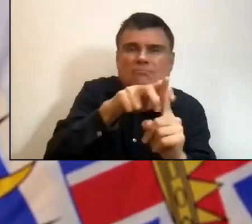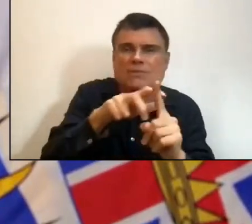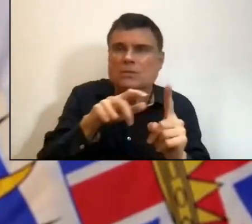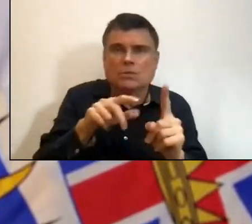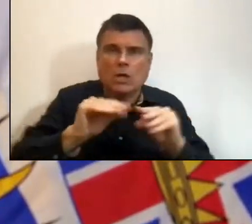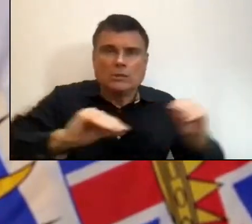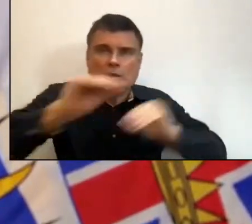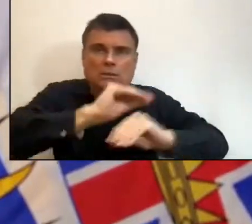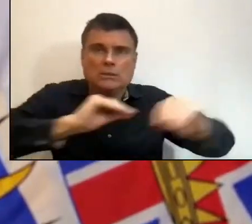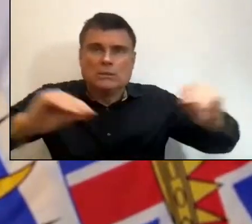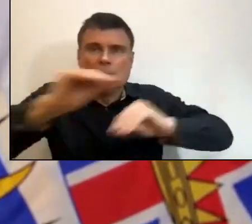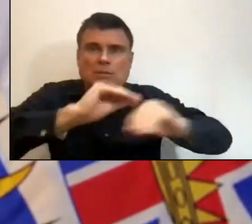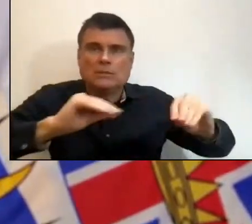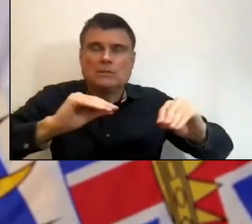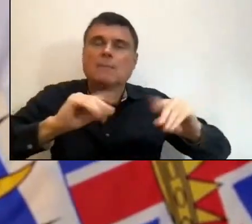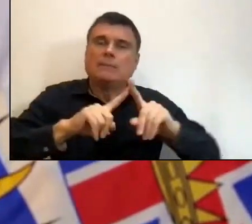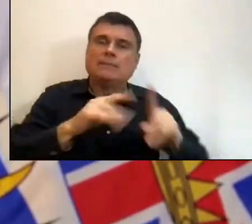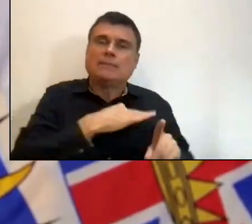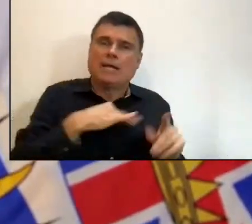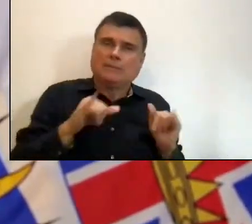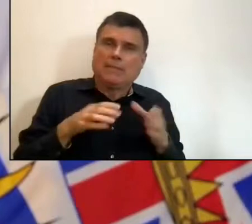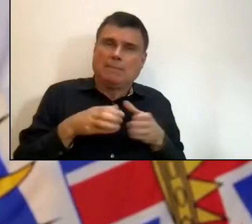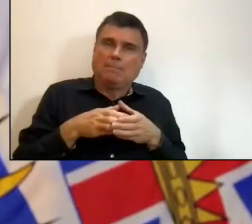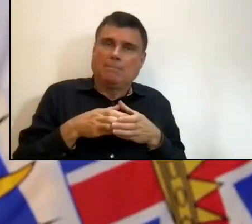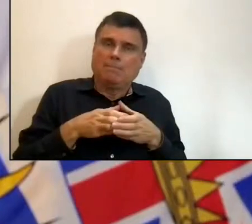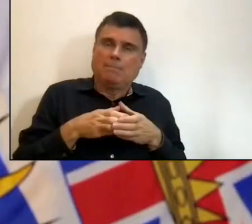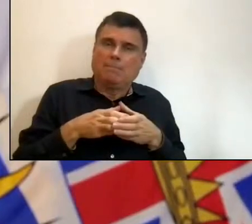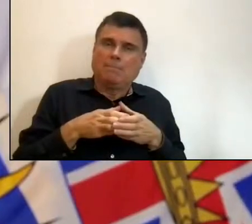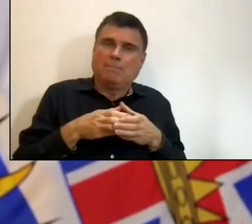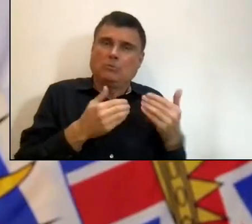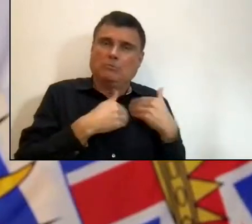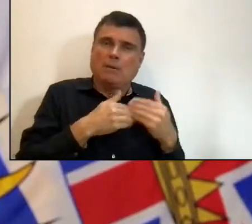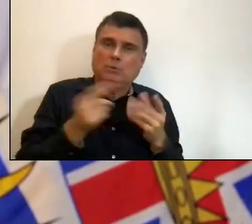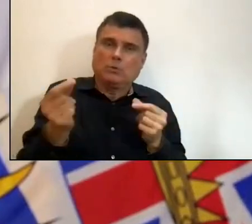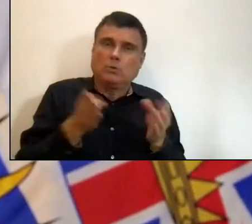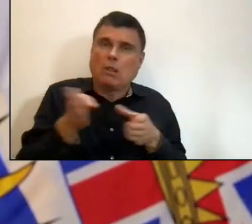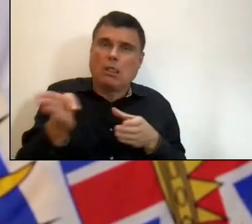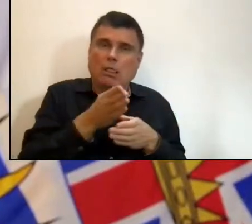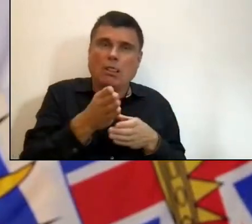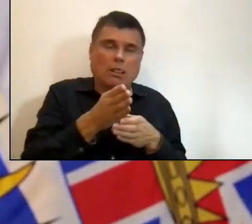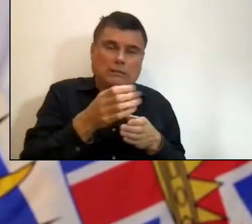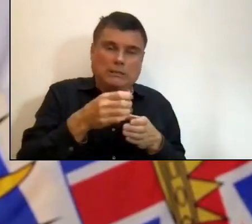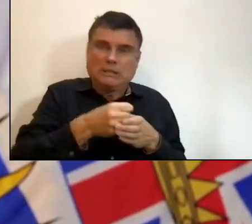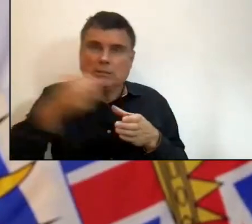vaccinate even though we got everybody from paramedics to